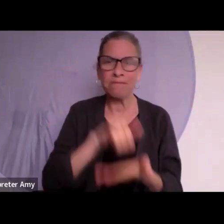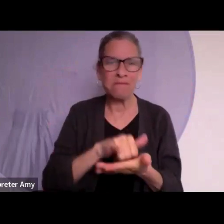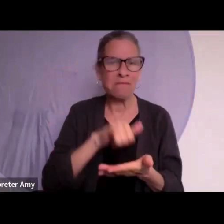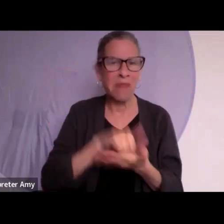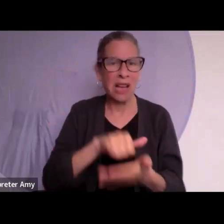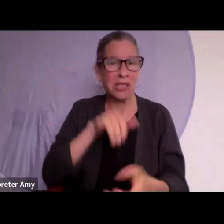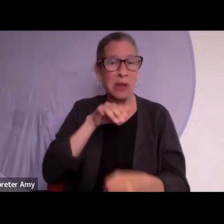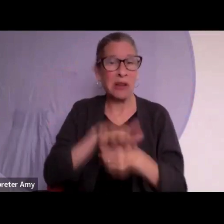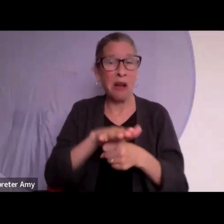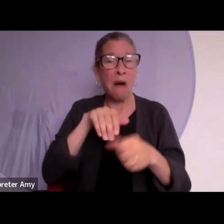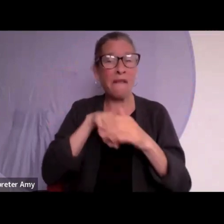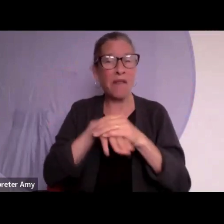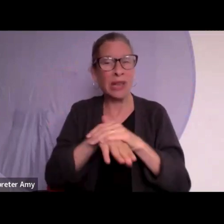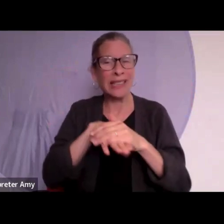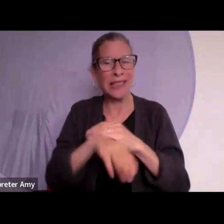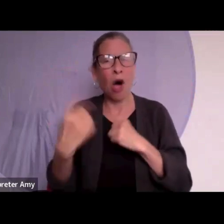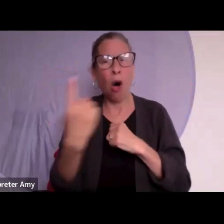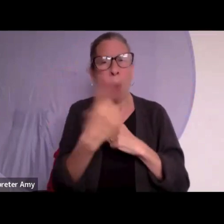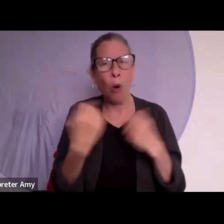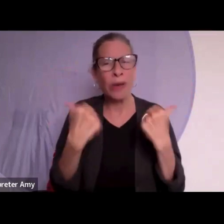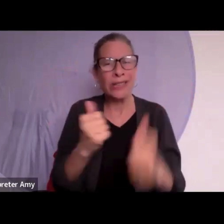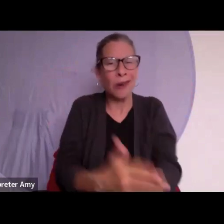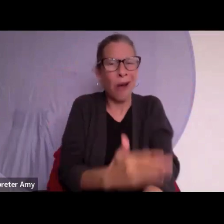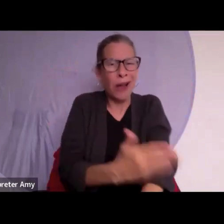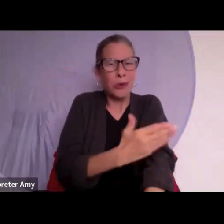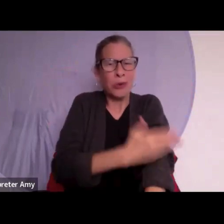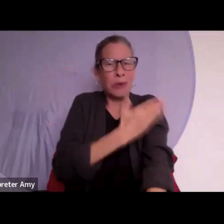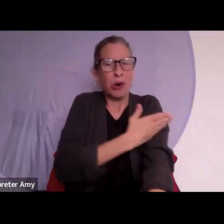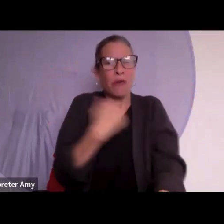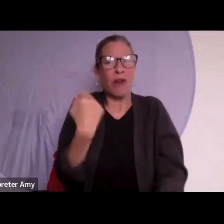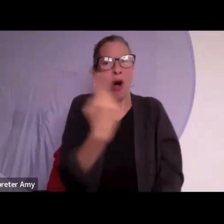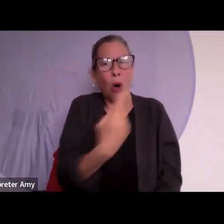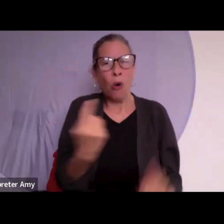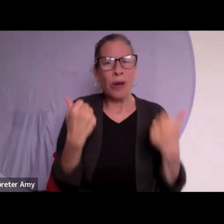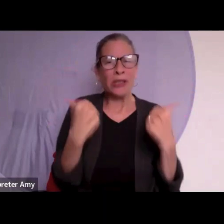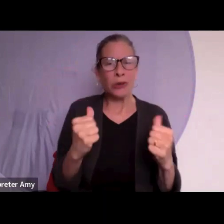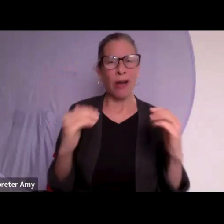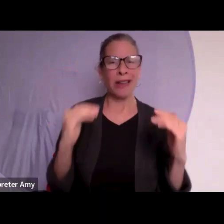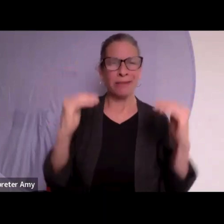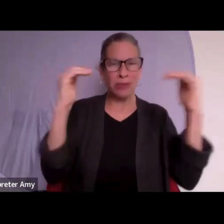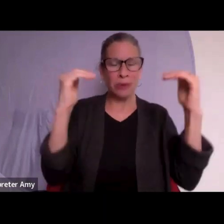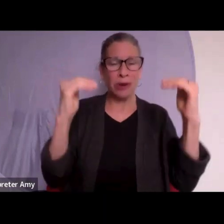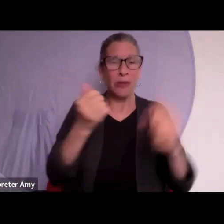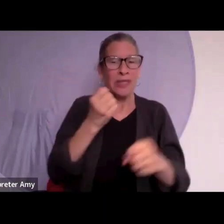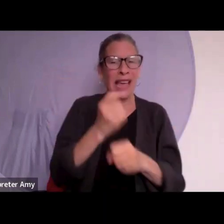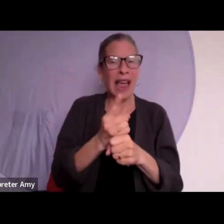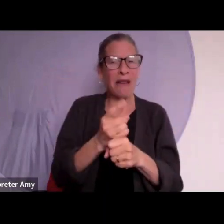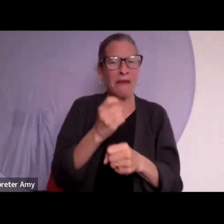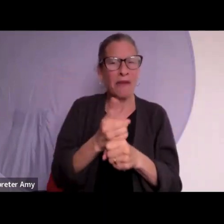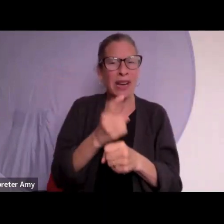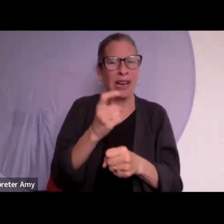learning, we're always taking things to a new level, every year, we've been doing this for 15 years. And every year, we're